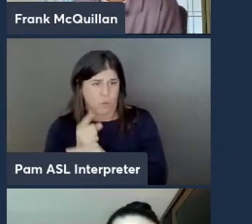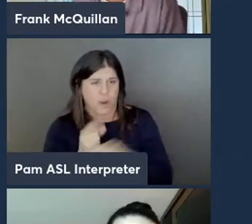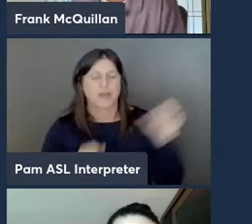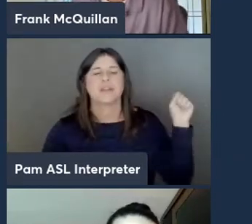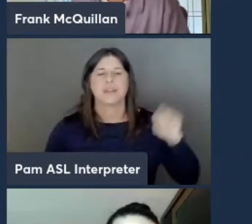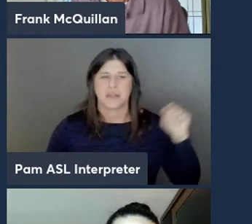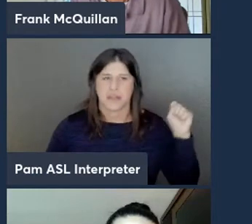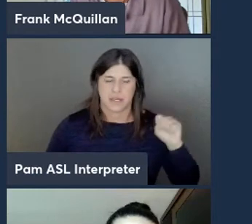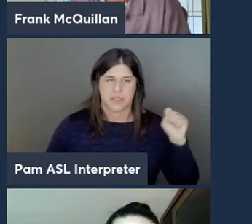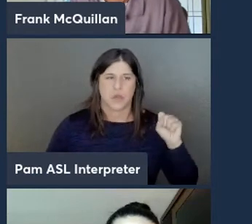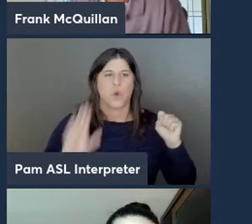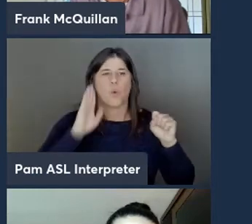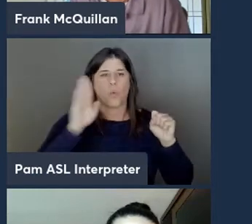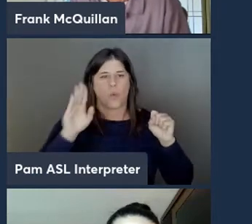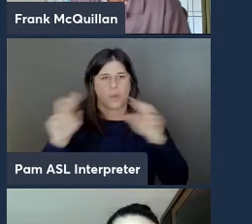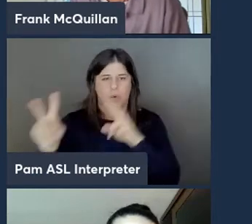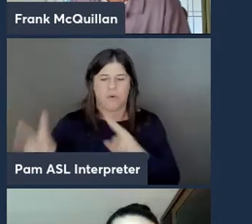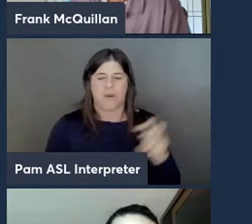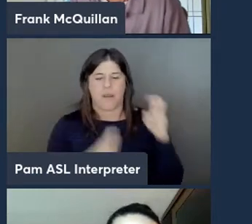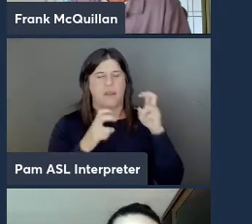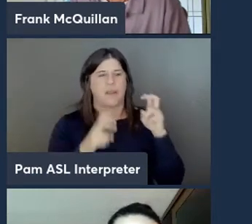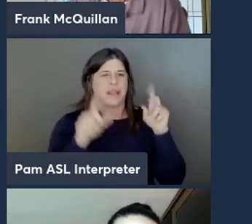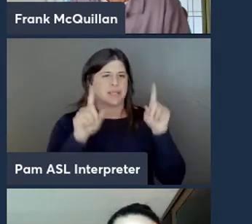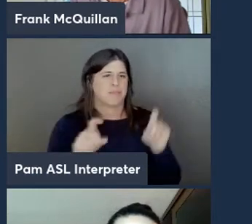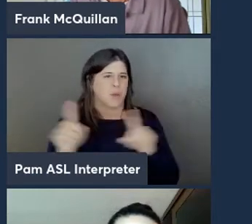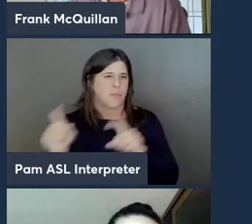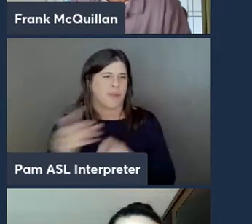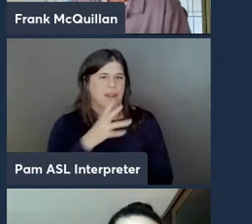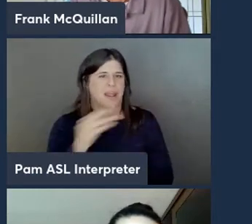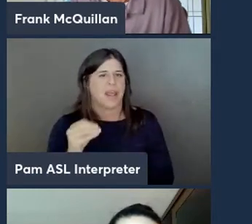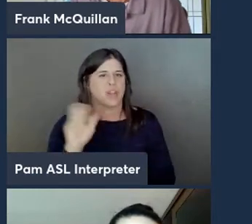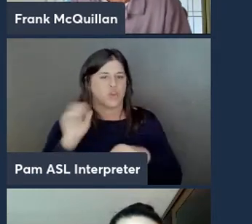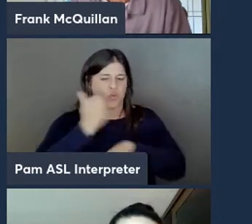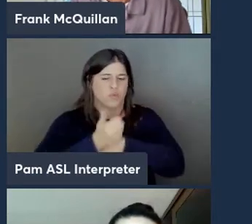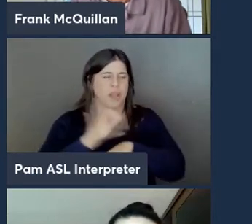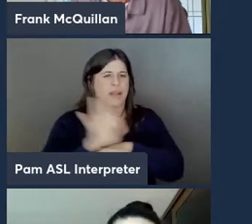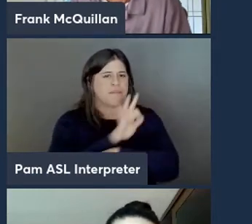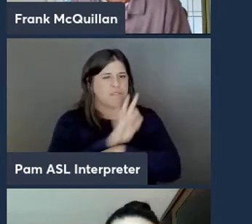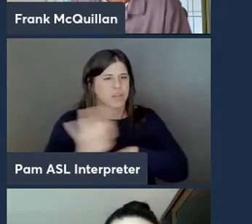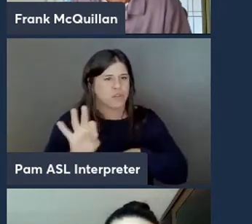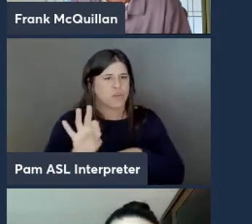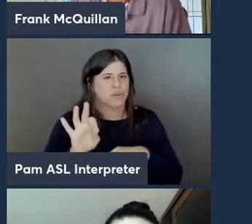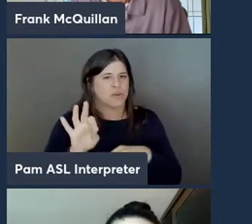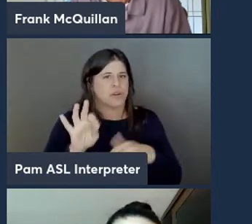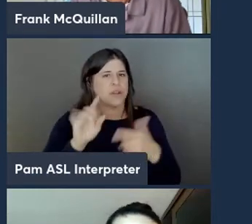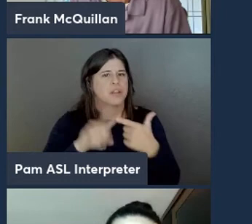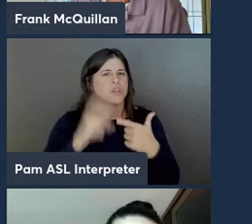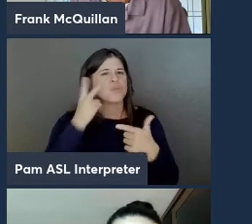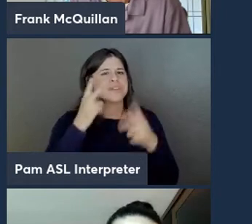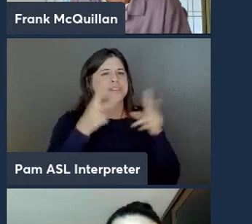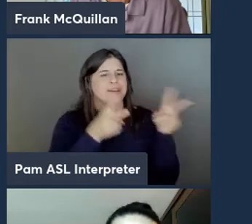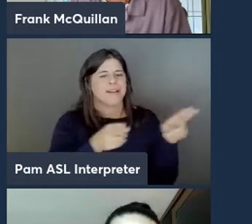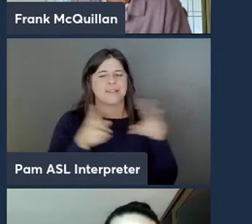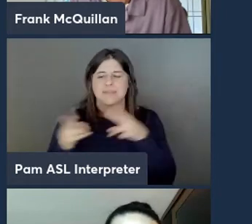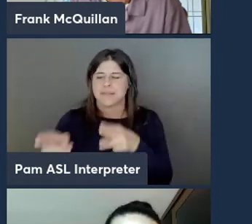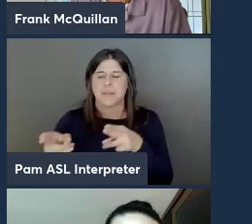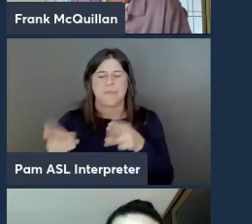we're gonna throw these in the experiment. So as you create a feature, you'll get a snippet here on how to set up that feature